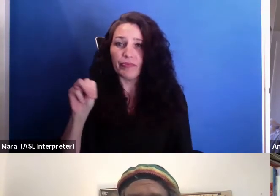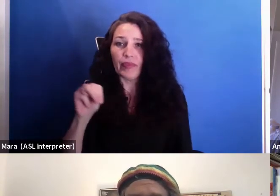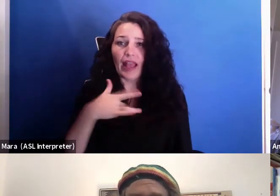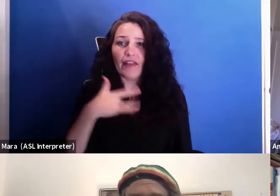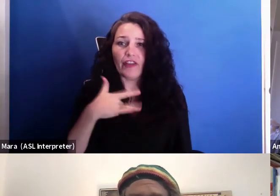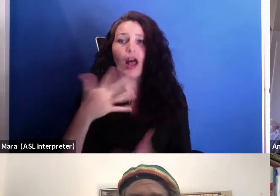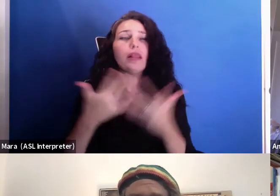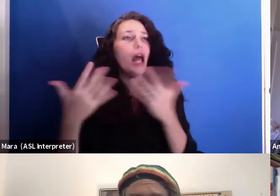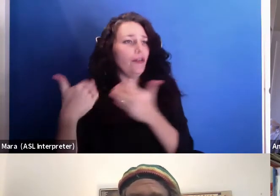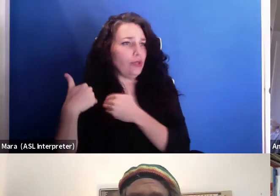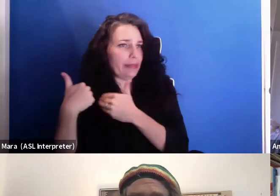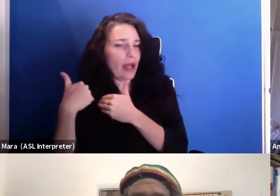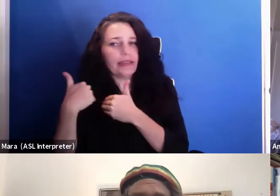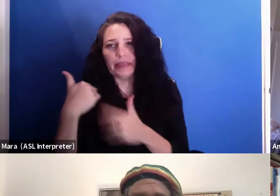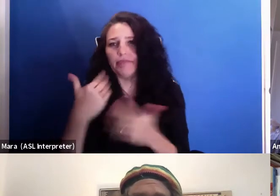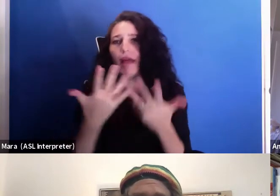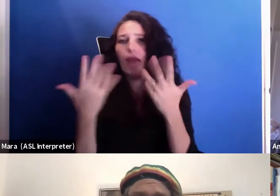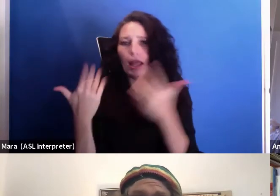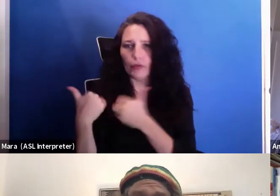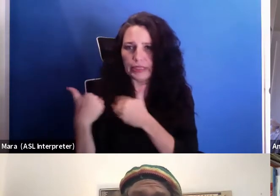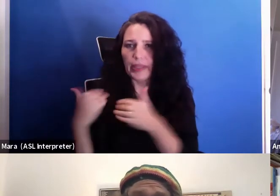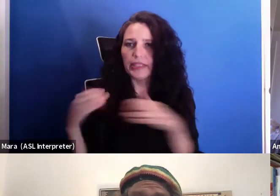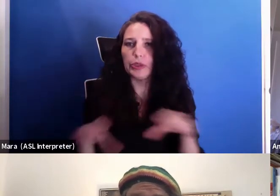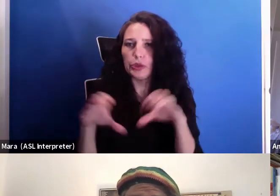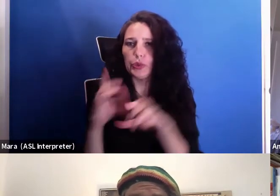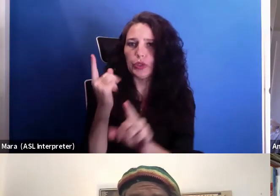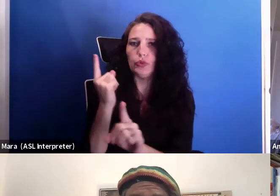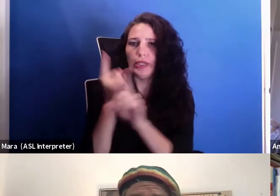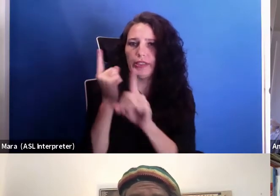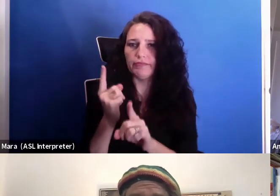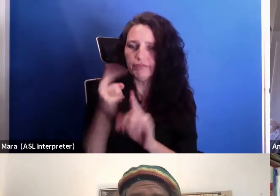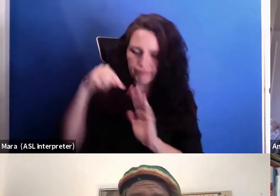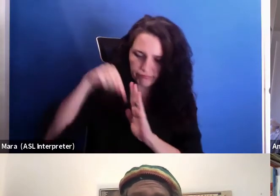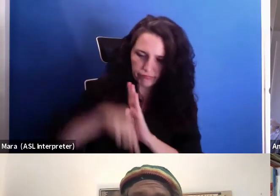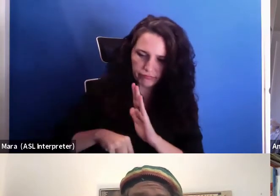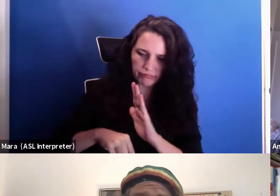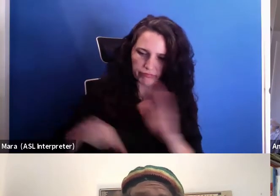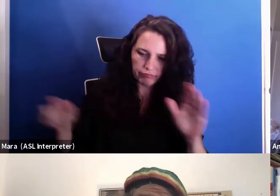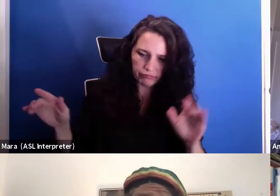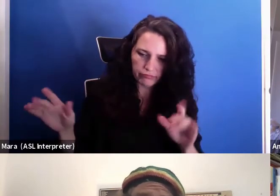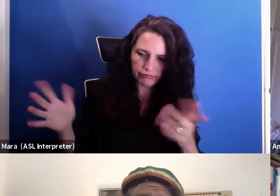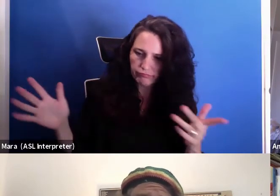to really do it right, do it thoroughly. To be very inclusive.